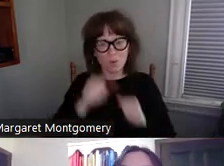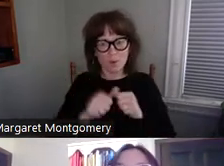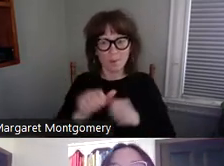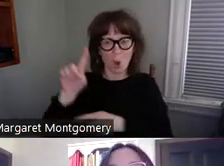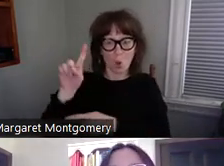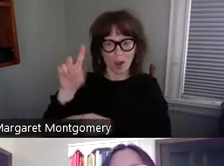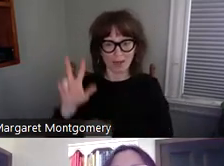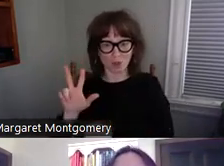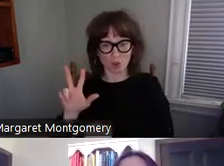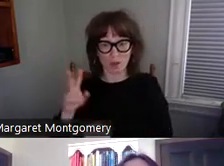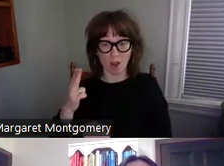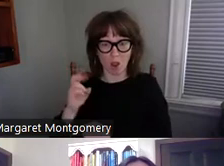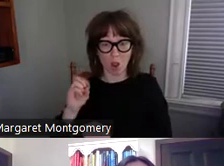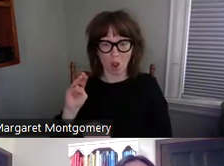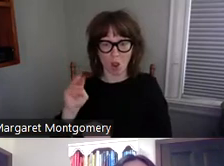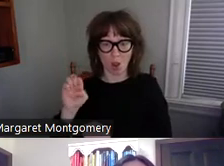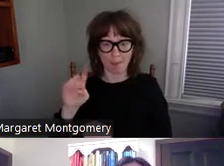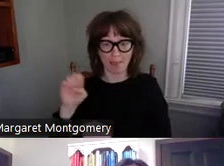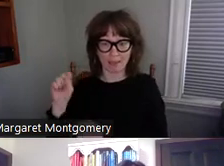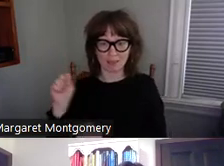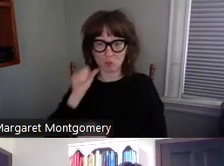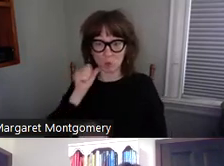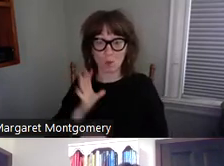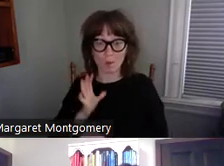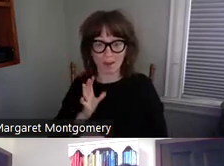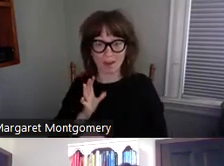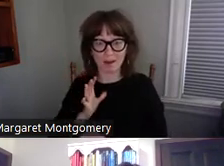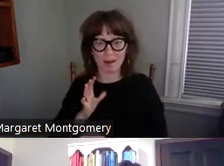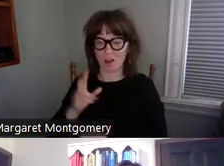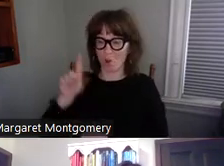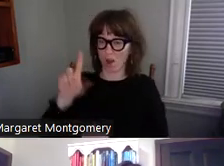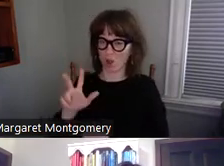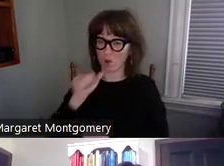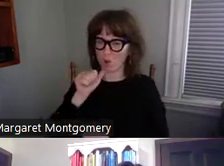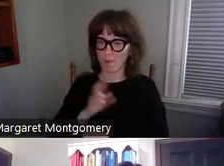women in Minnesota are homeless at least in part because of domestic violence.